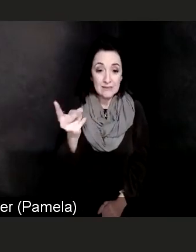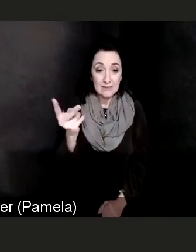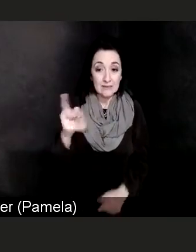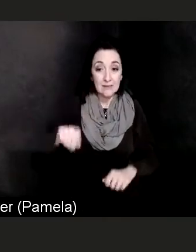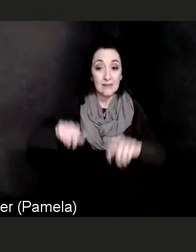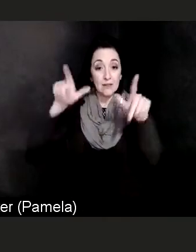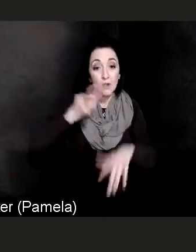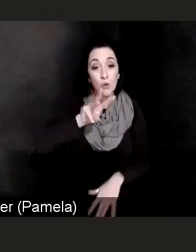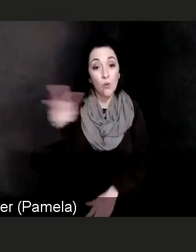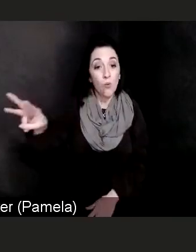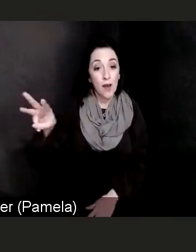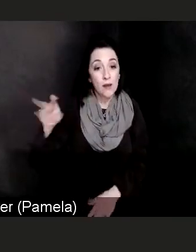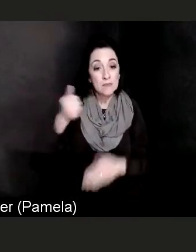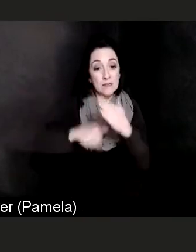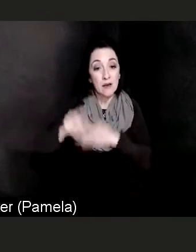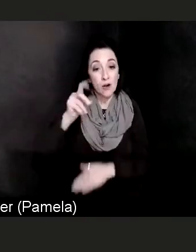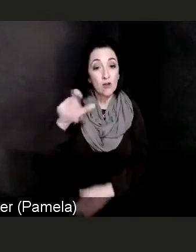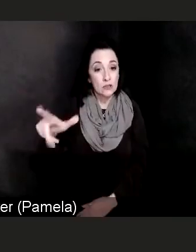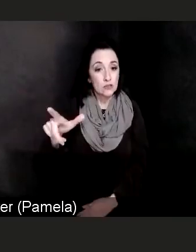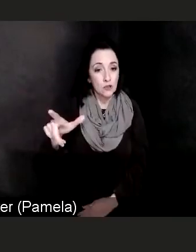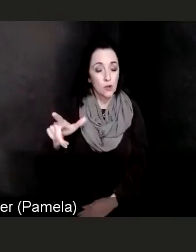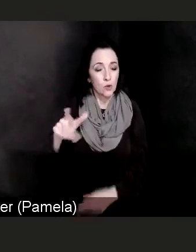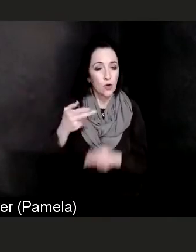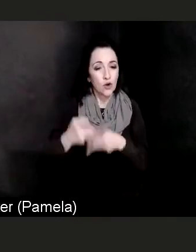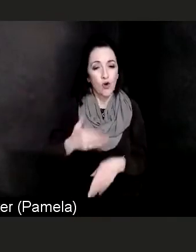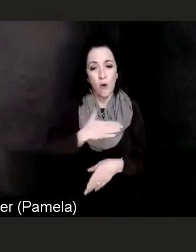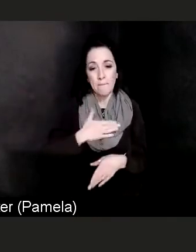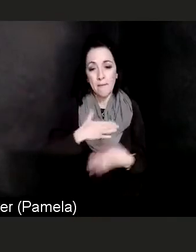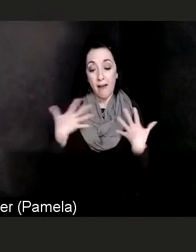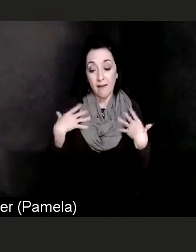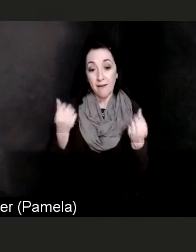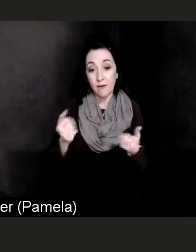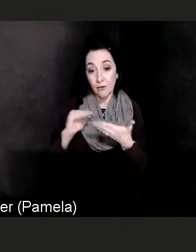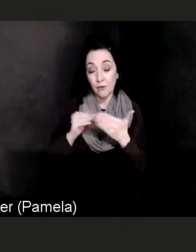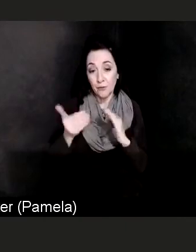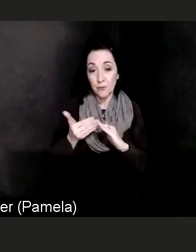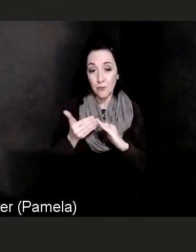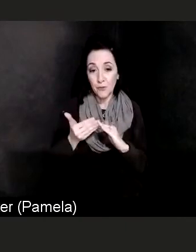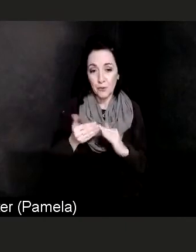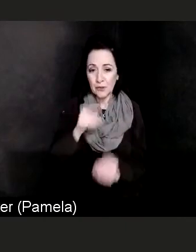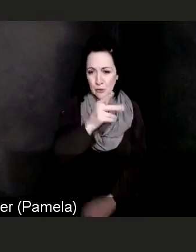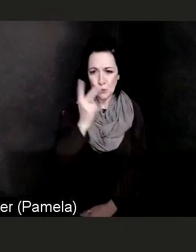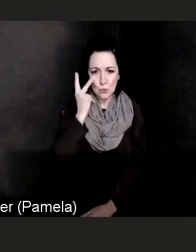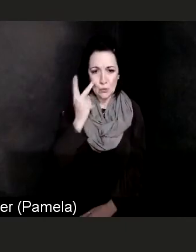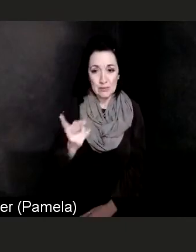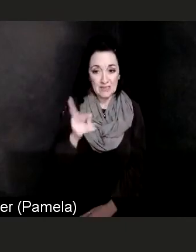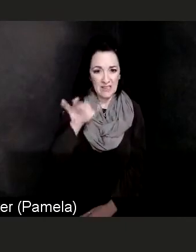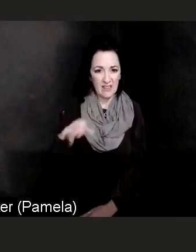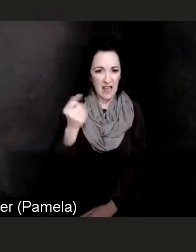at least on an every other day basis, you will see that out of those 1,100 deaths